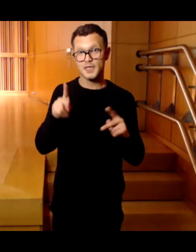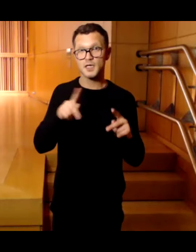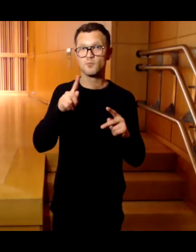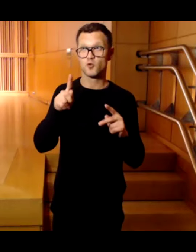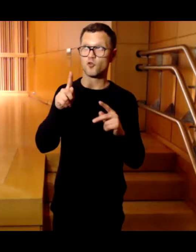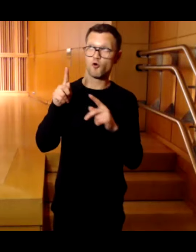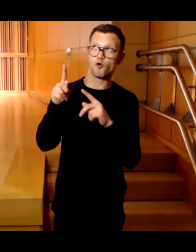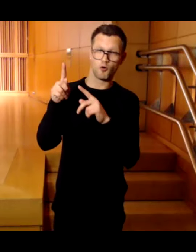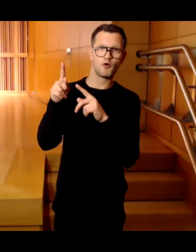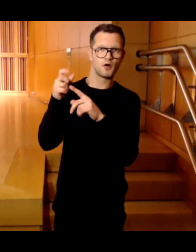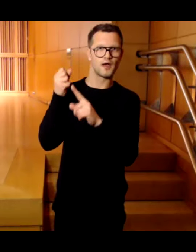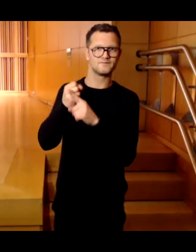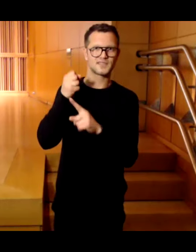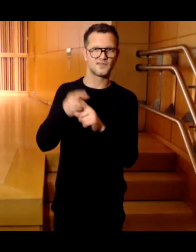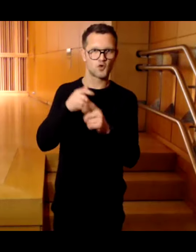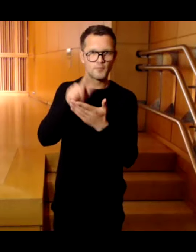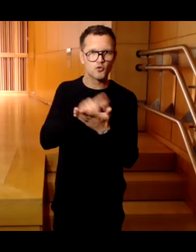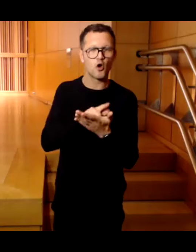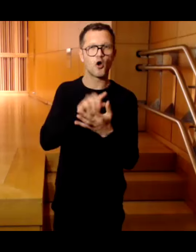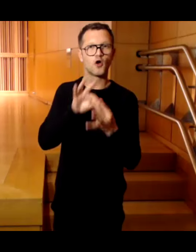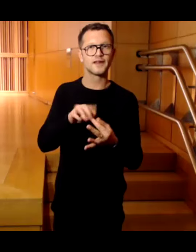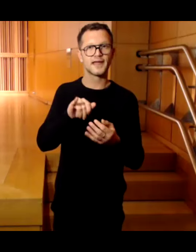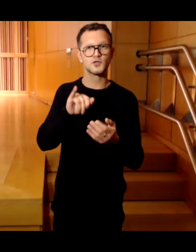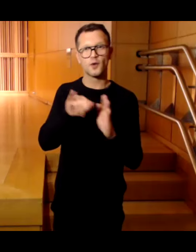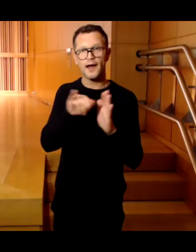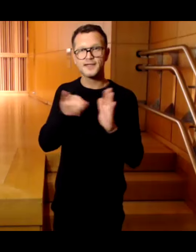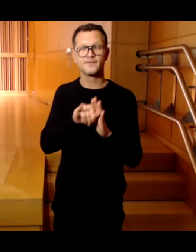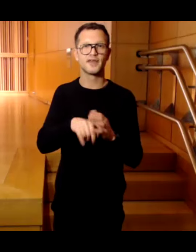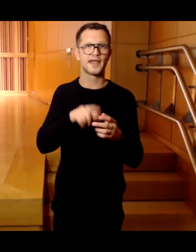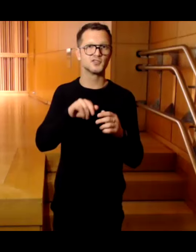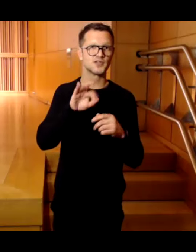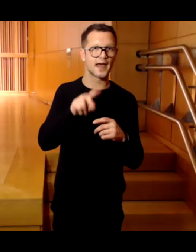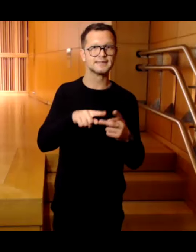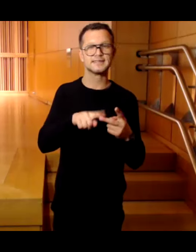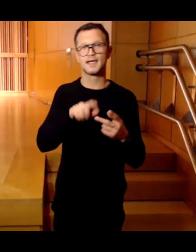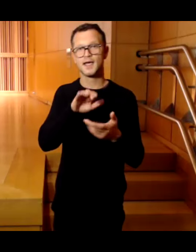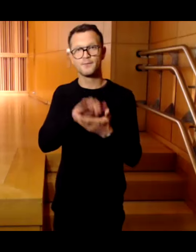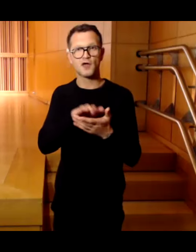matters surrounding identification. Birth and death records, travel permits, marriage licenses, adoption orders.